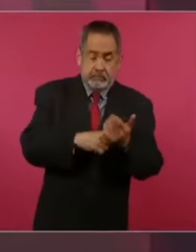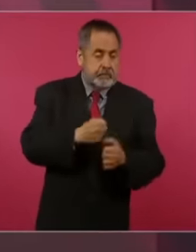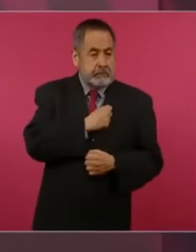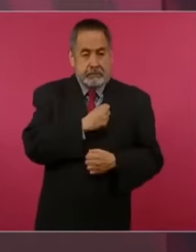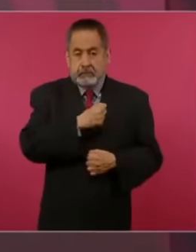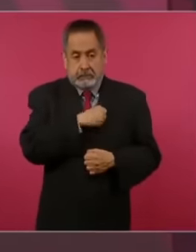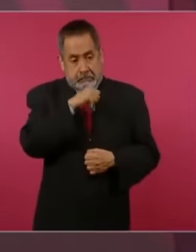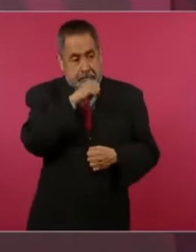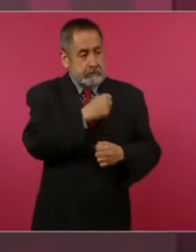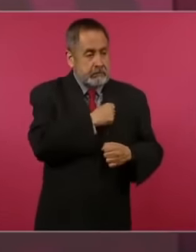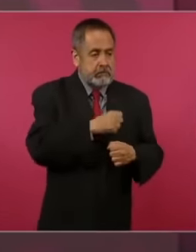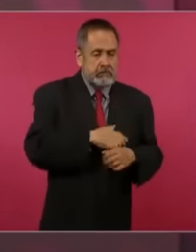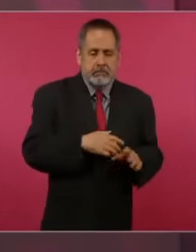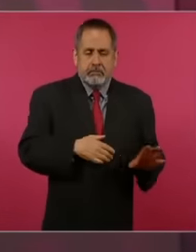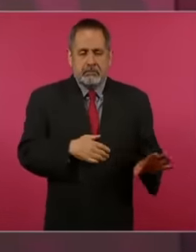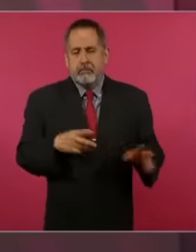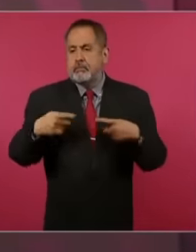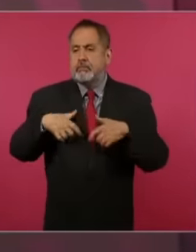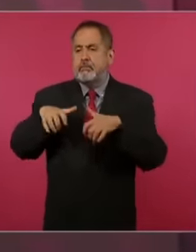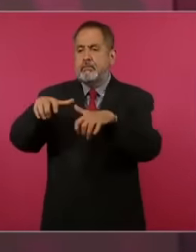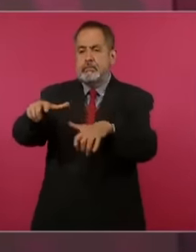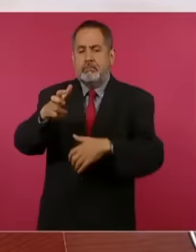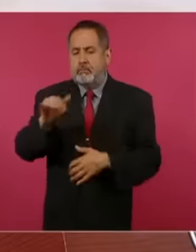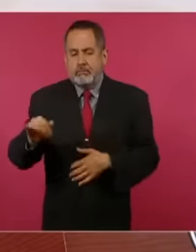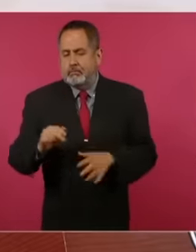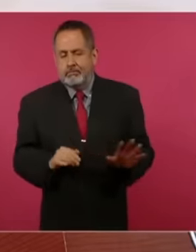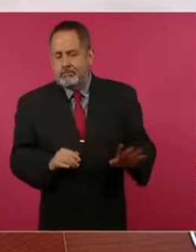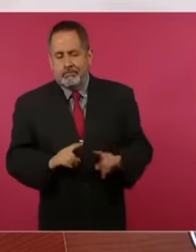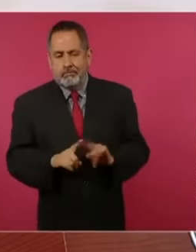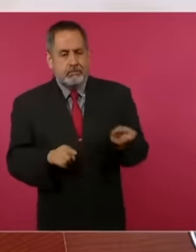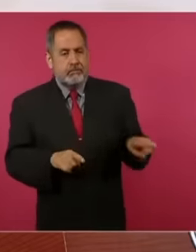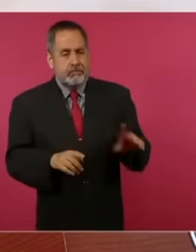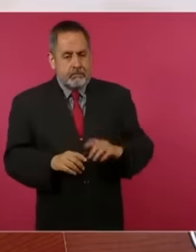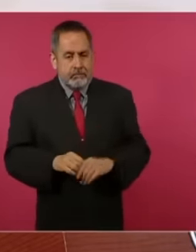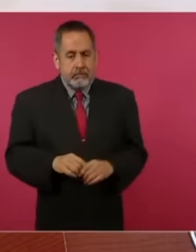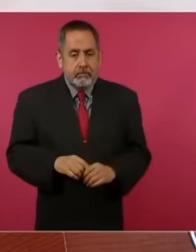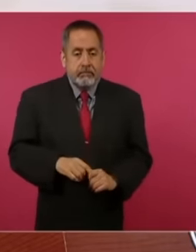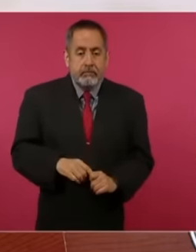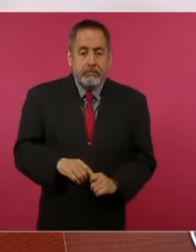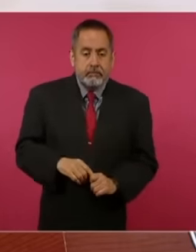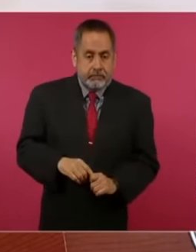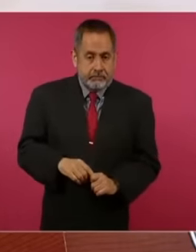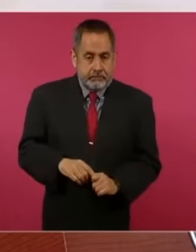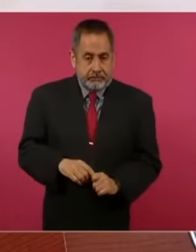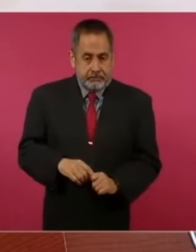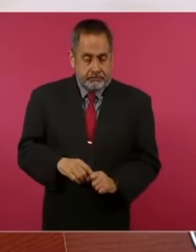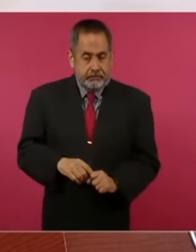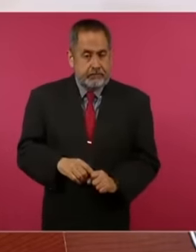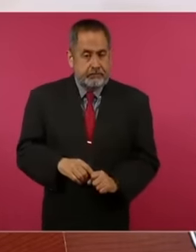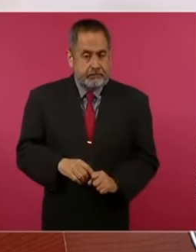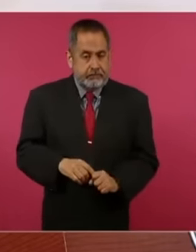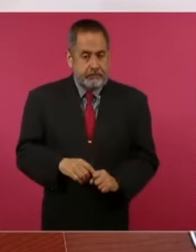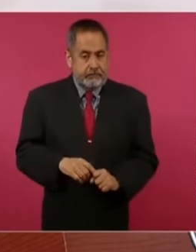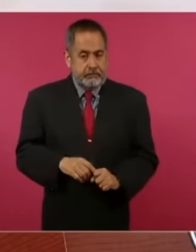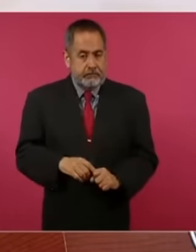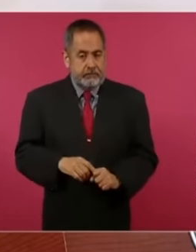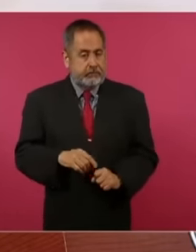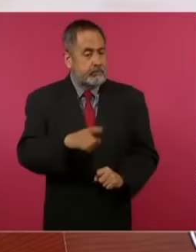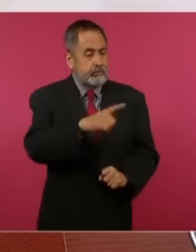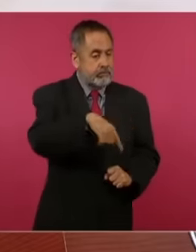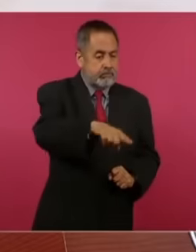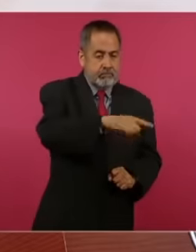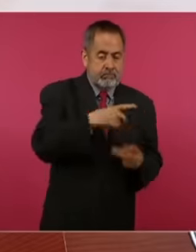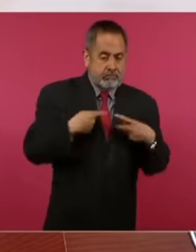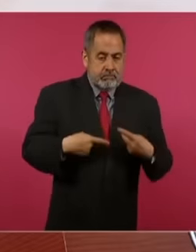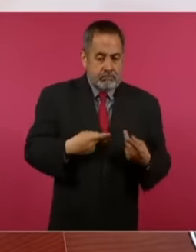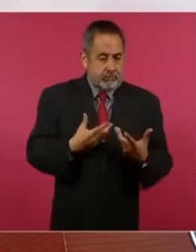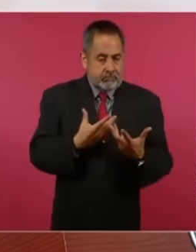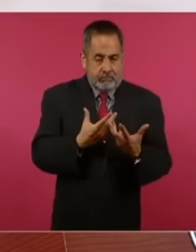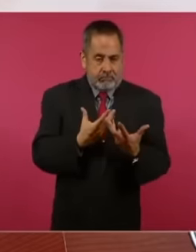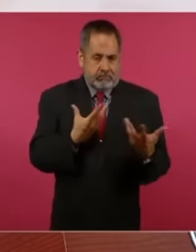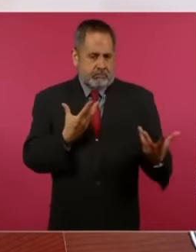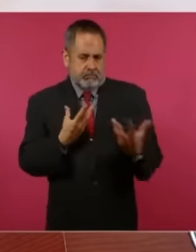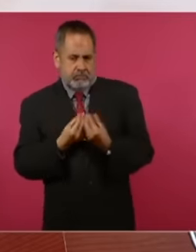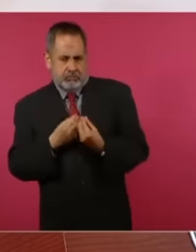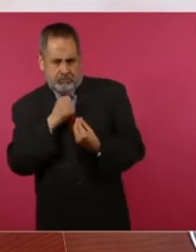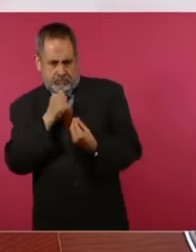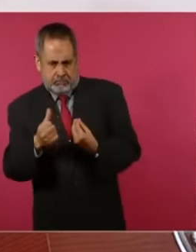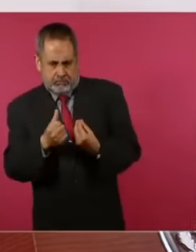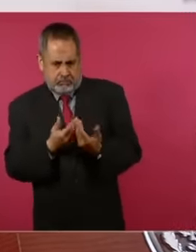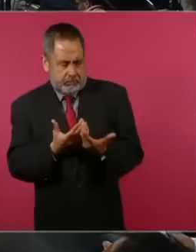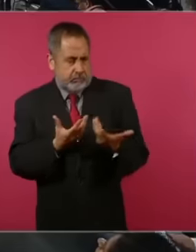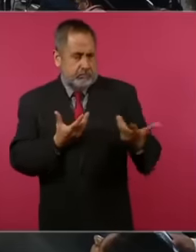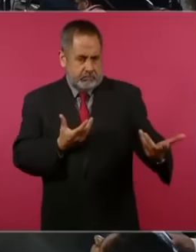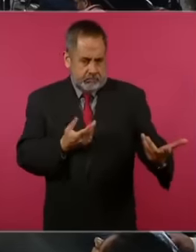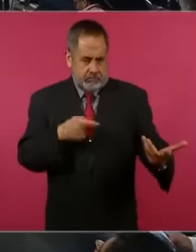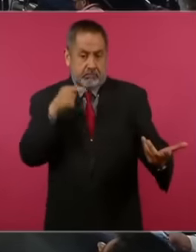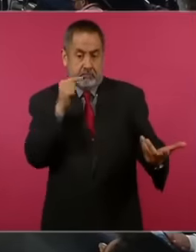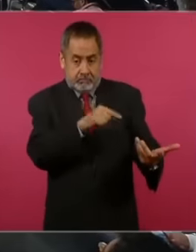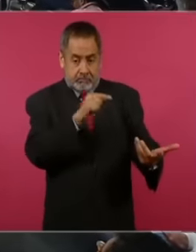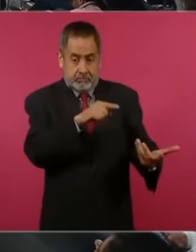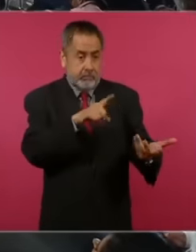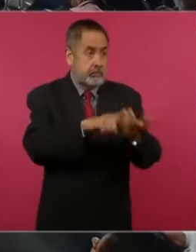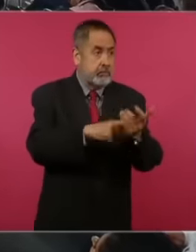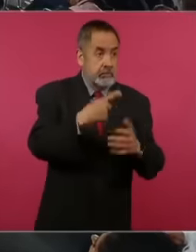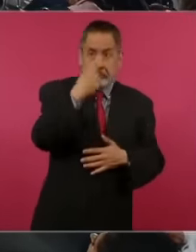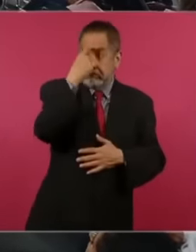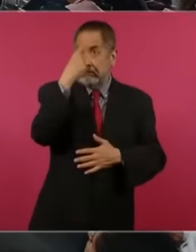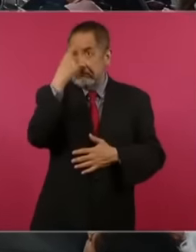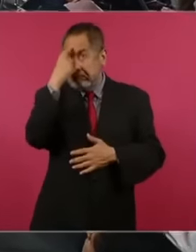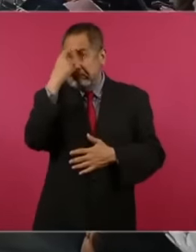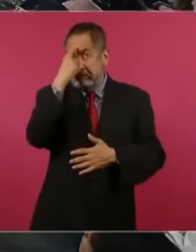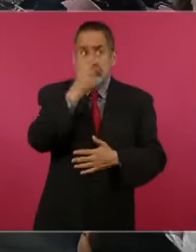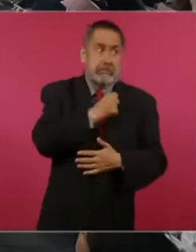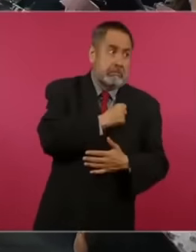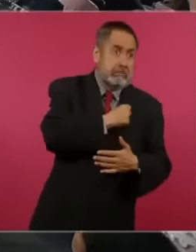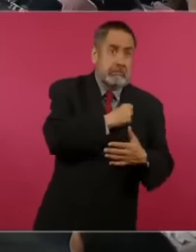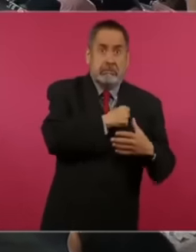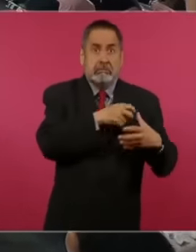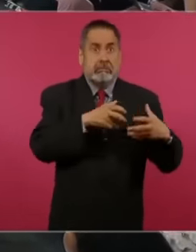people, even of the people who are not with us but who belong to the